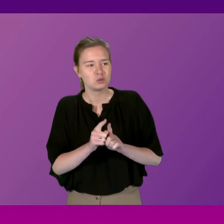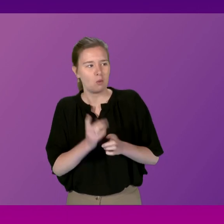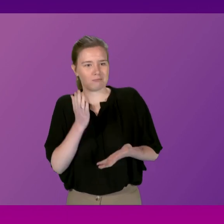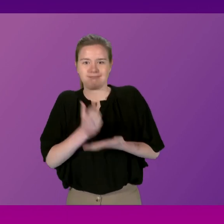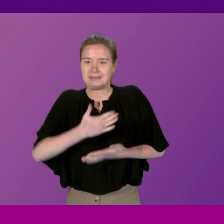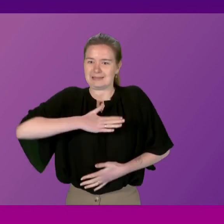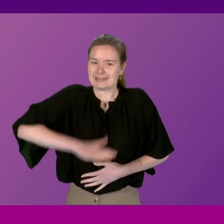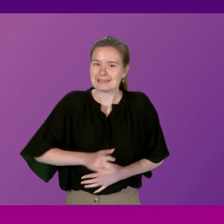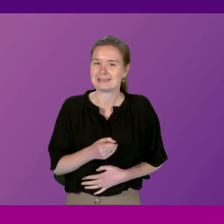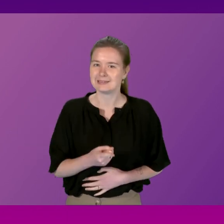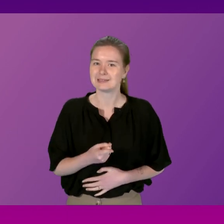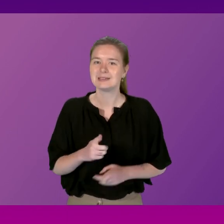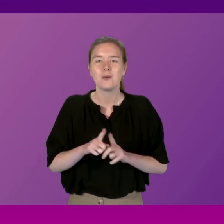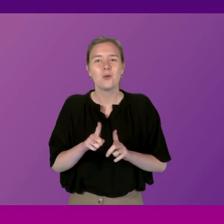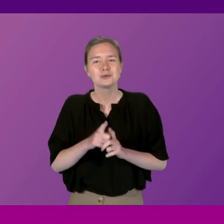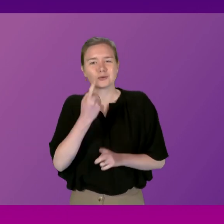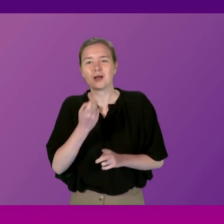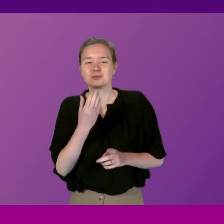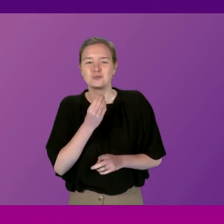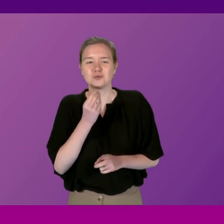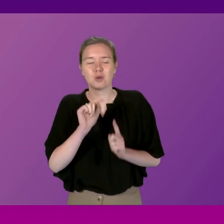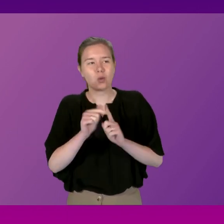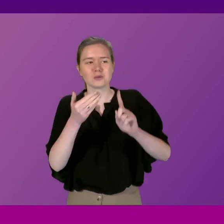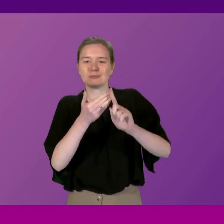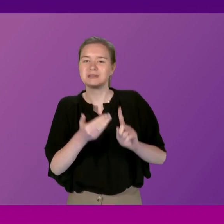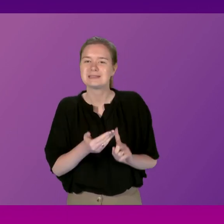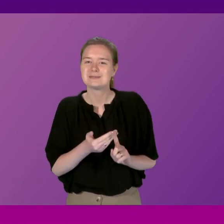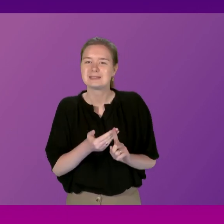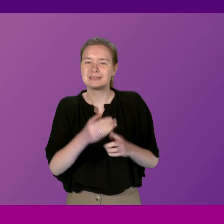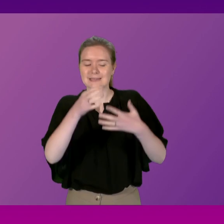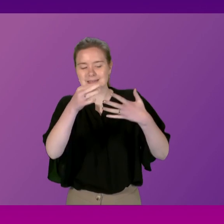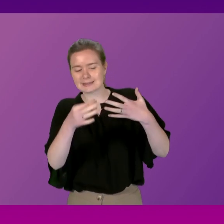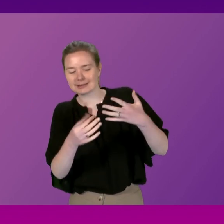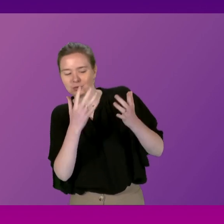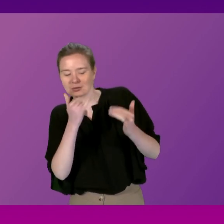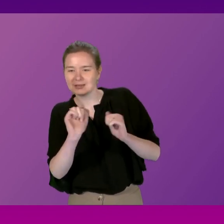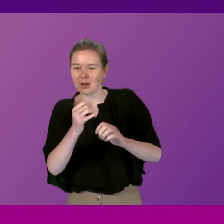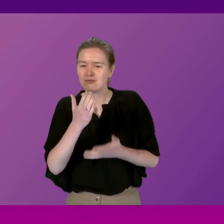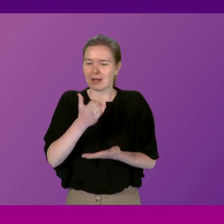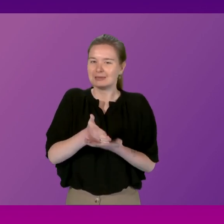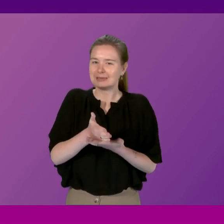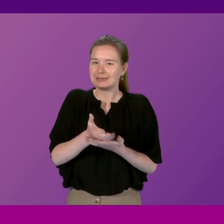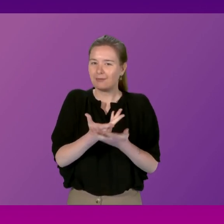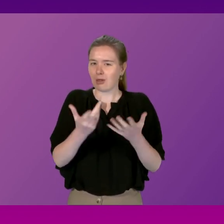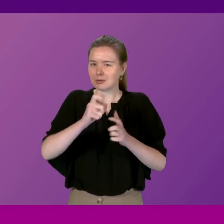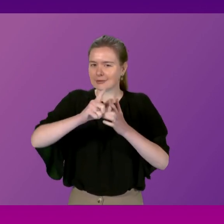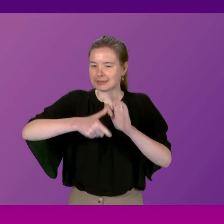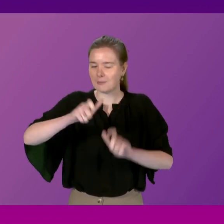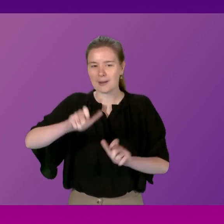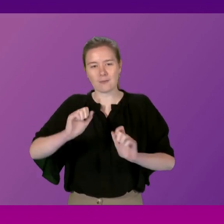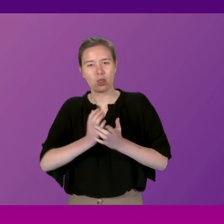We can also use those objectives to test the reality for many disabled people in Scotland